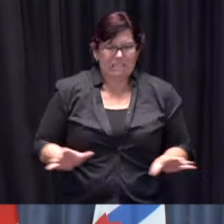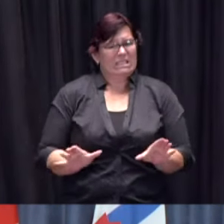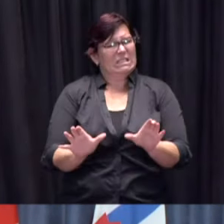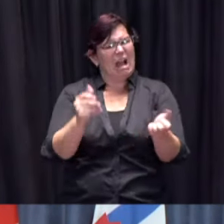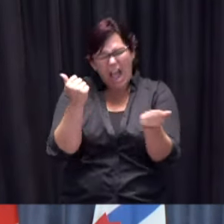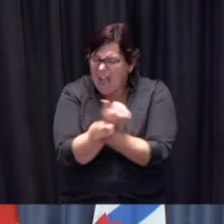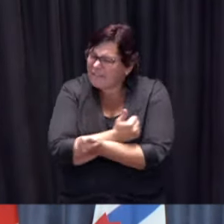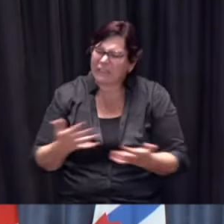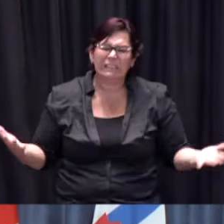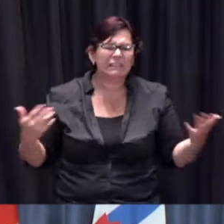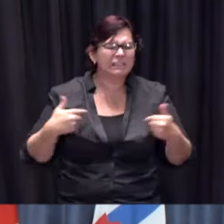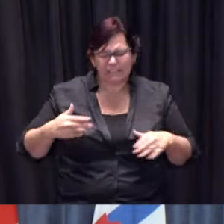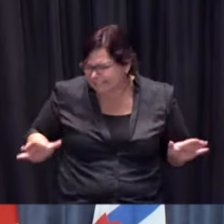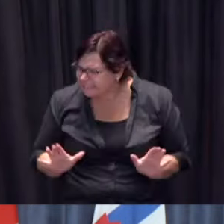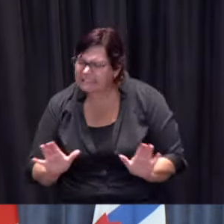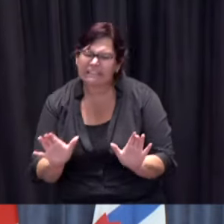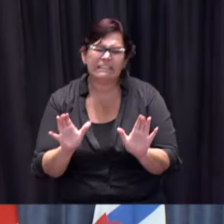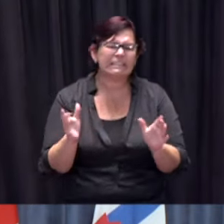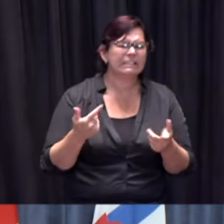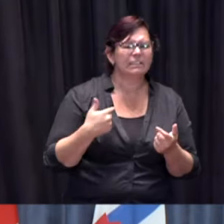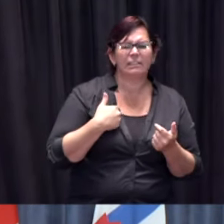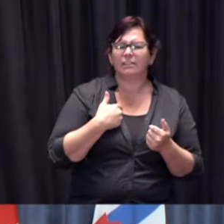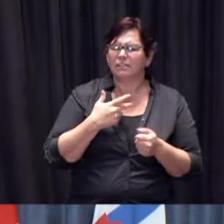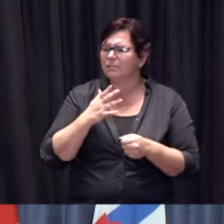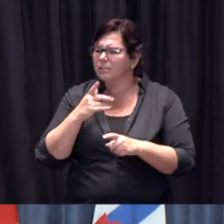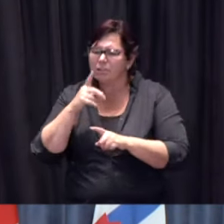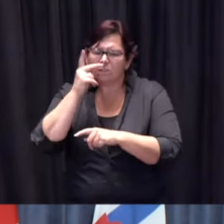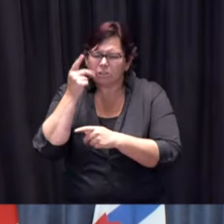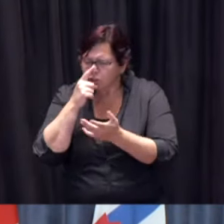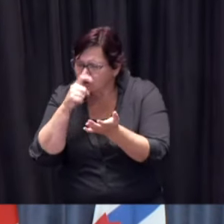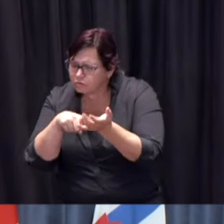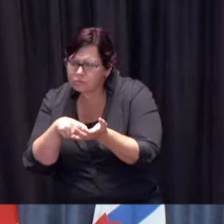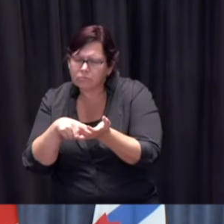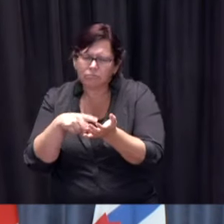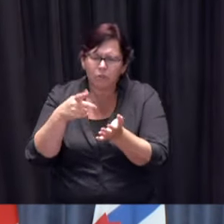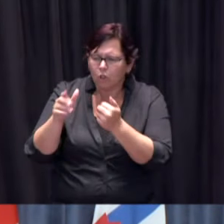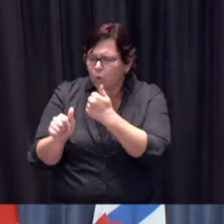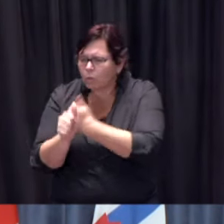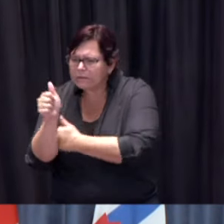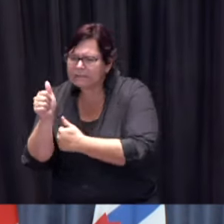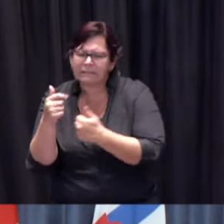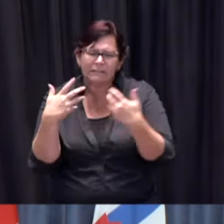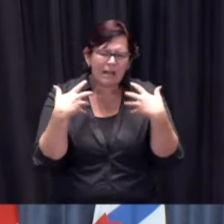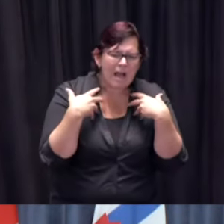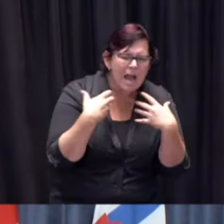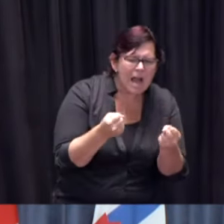to address the risk to our economy to the health and well-being of our residents.